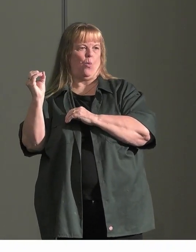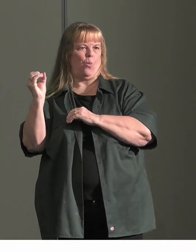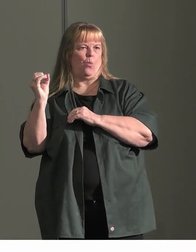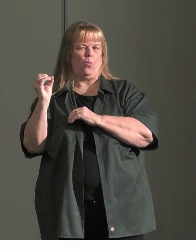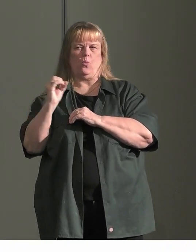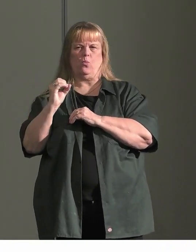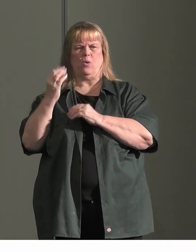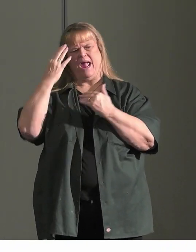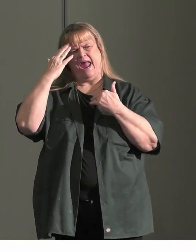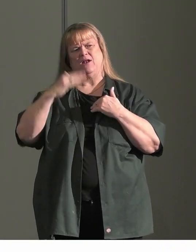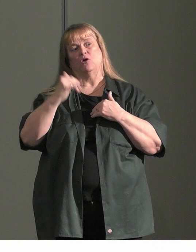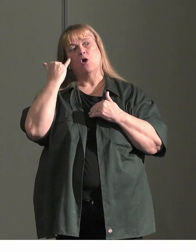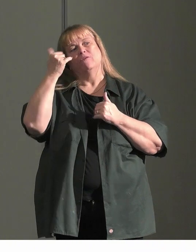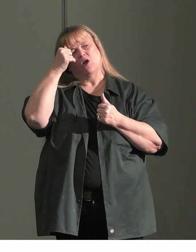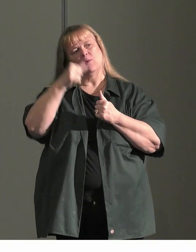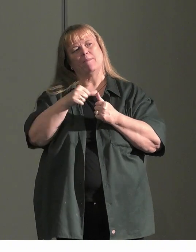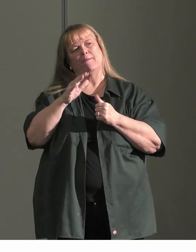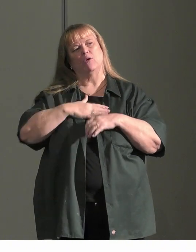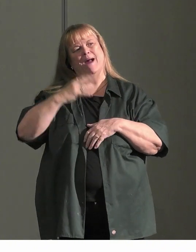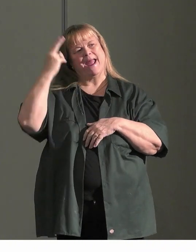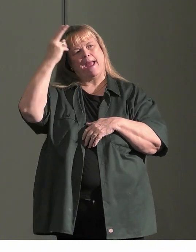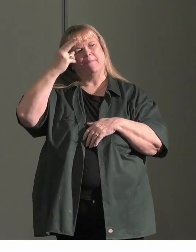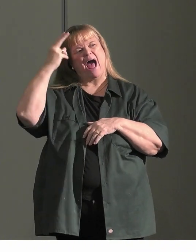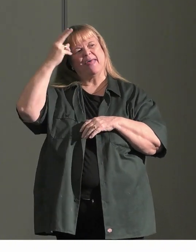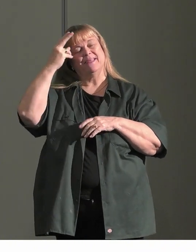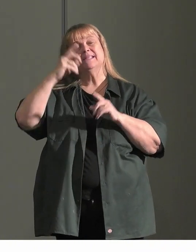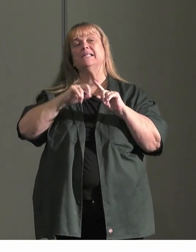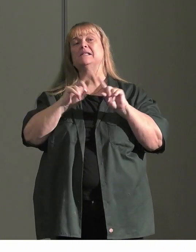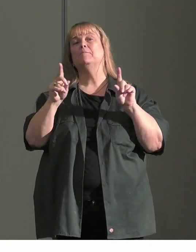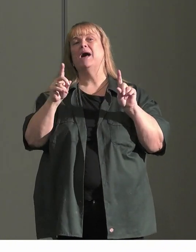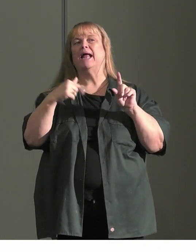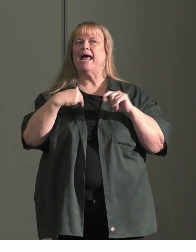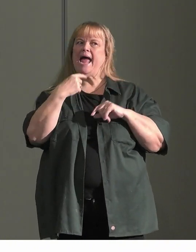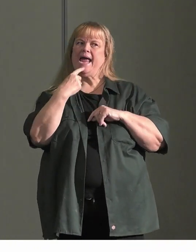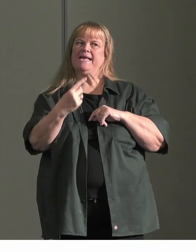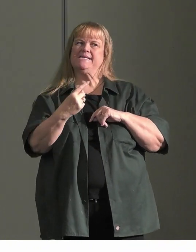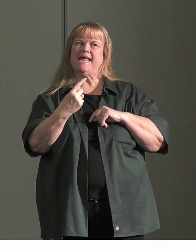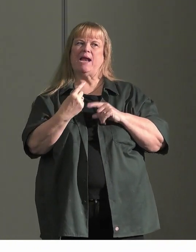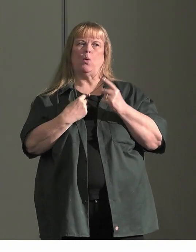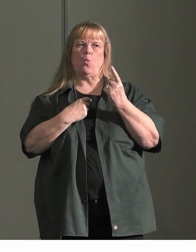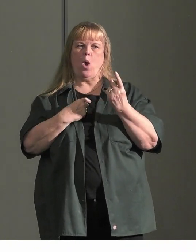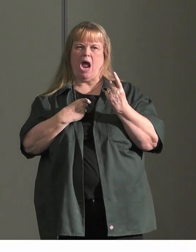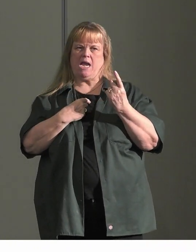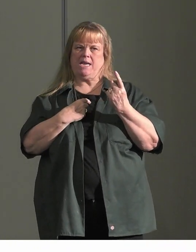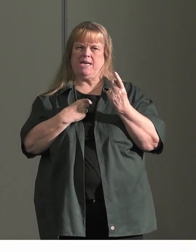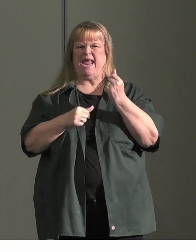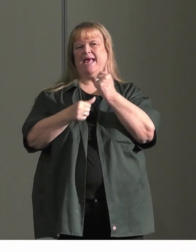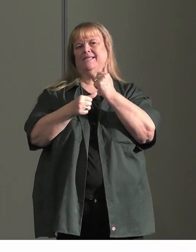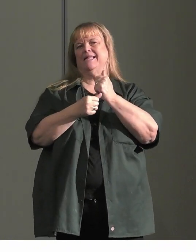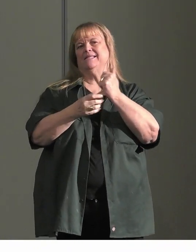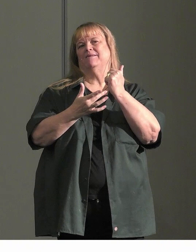I don't know you remember my hypothesis, I said that one Assistive Tech user would